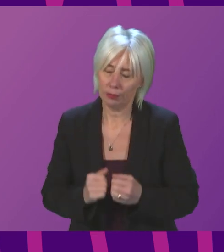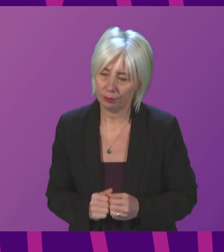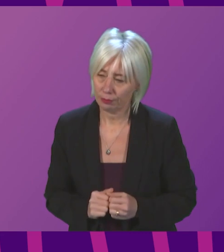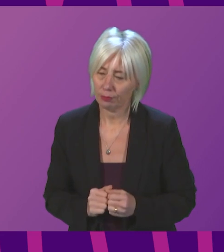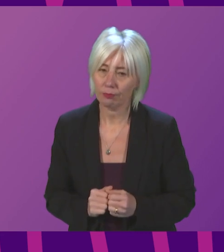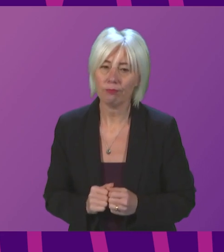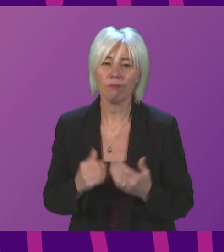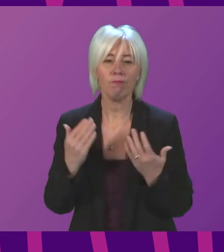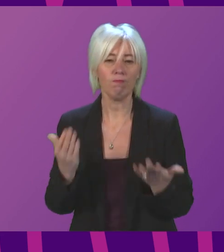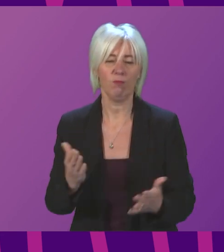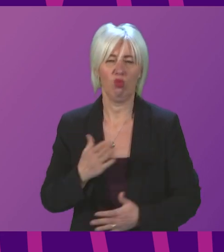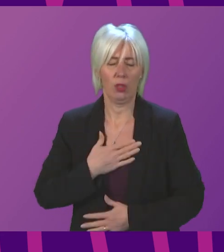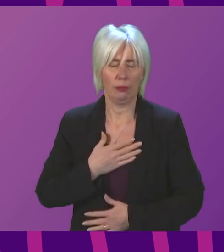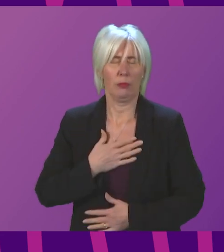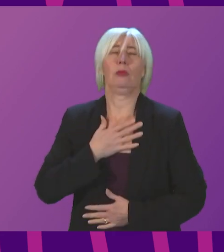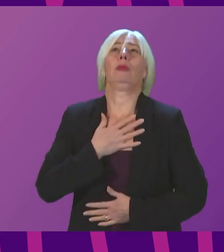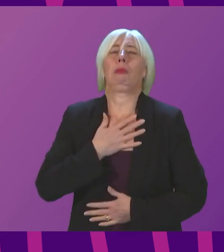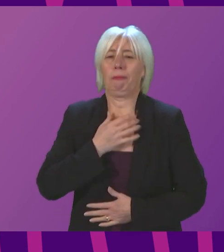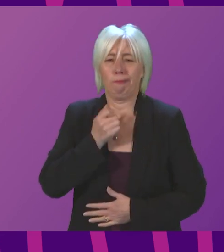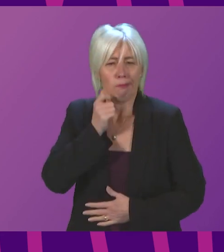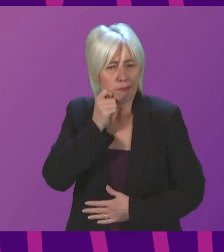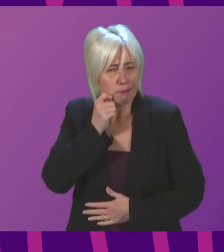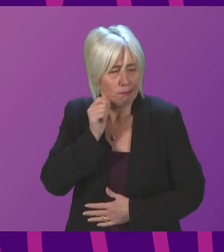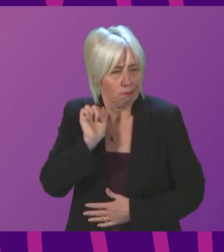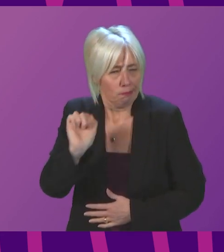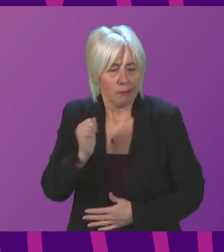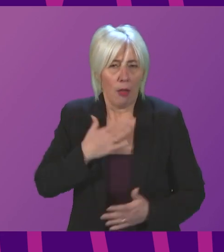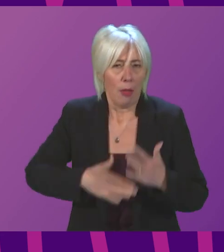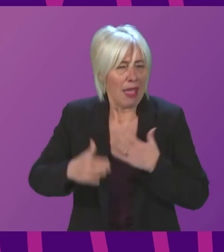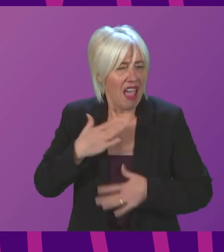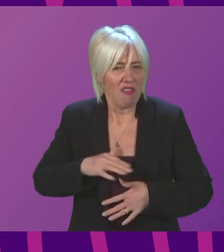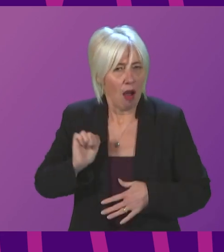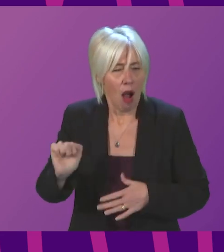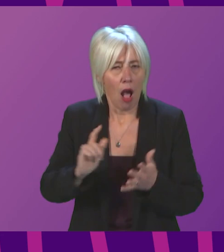Even more galling than all of that has been the behaviour amid revelations that the UK